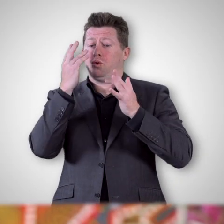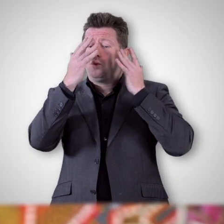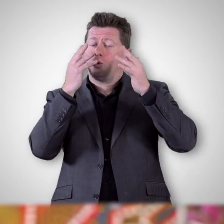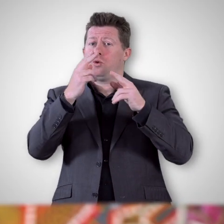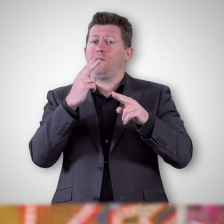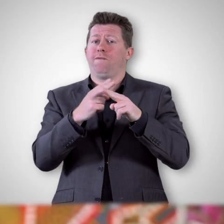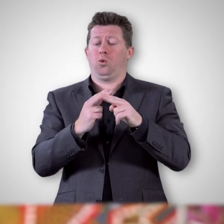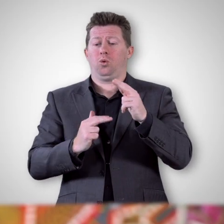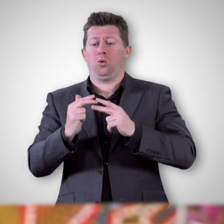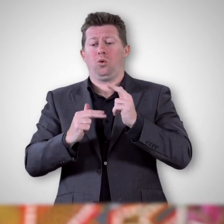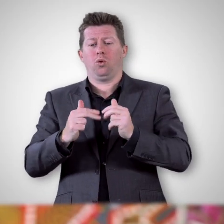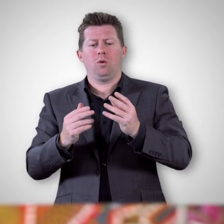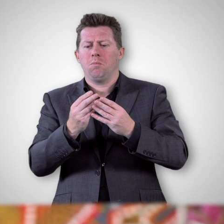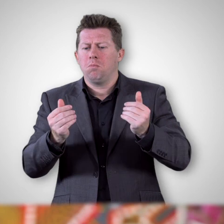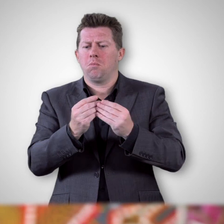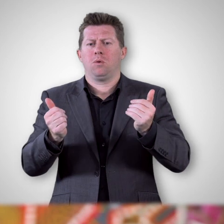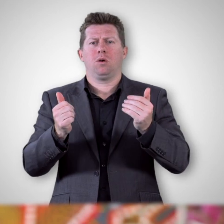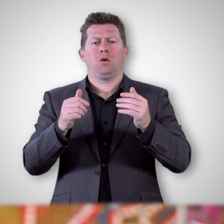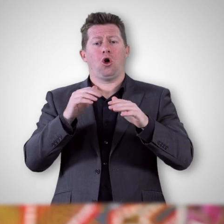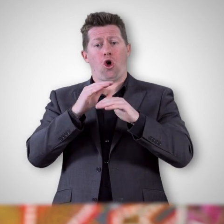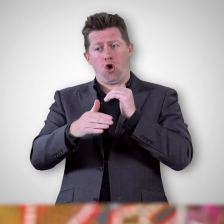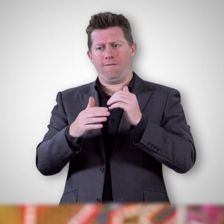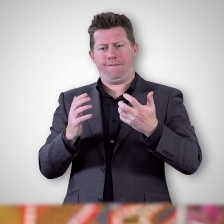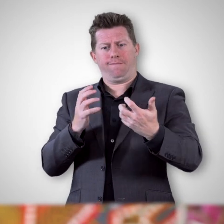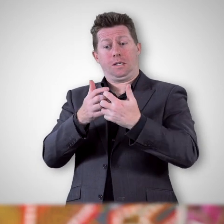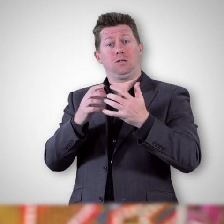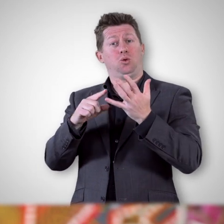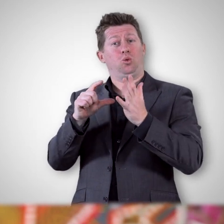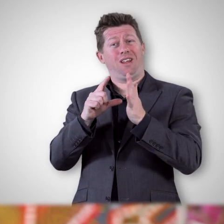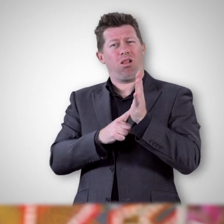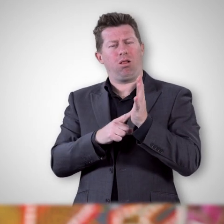I would make when developing materials and resources to be universally designed.